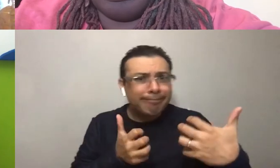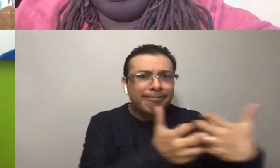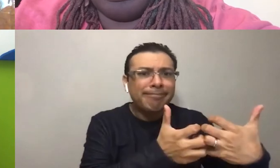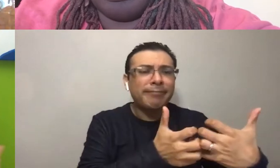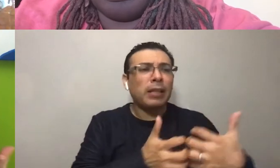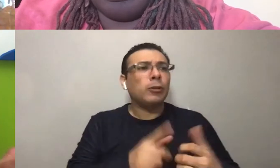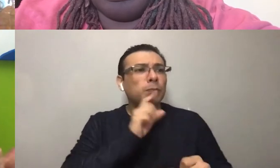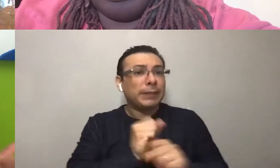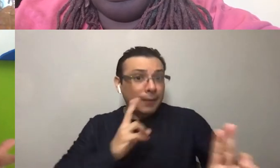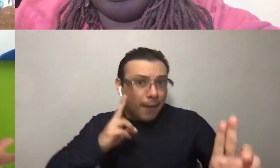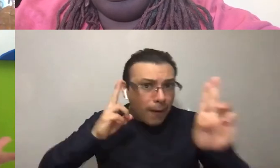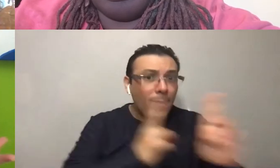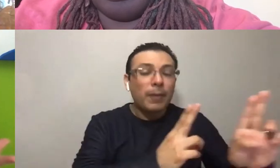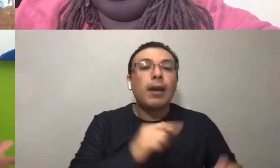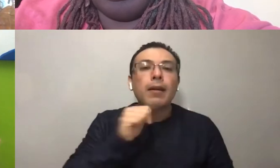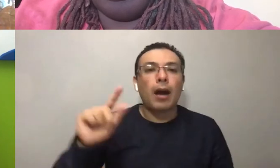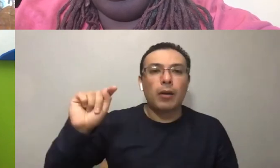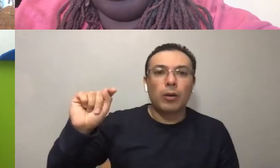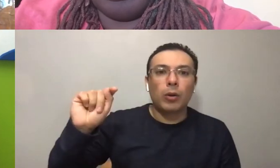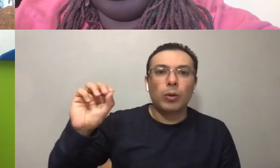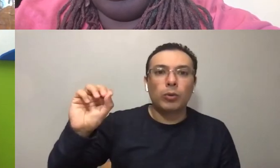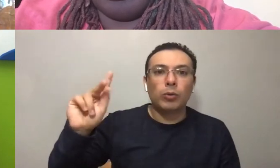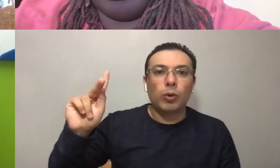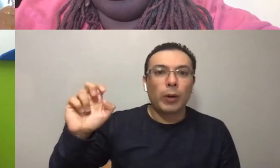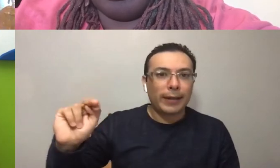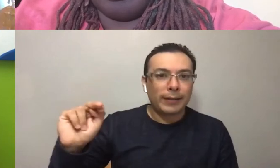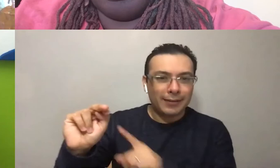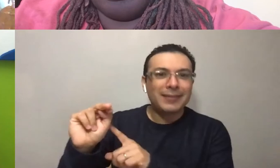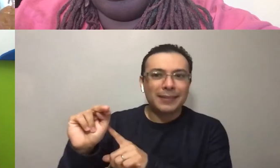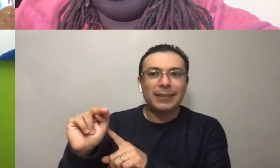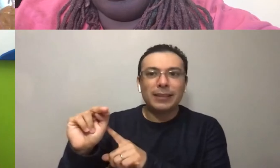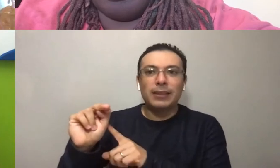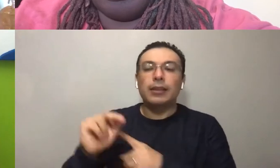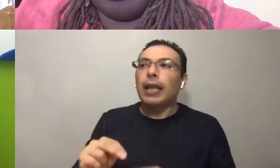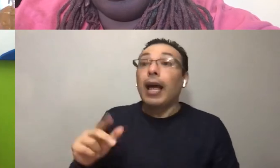Some of these companies that develop some of these voting systems—I was like, “Did you talk to people with disabilities when you made this?”